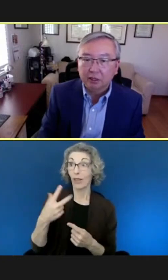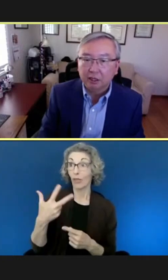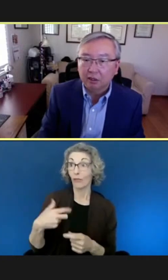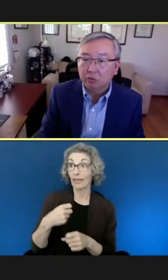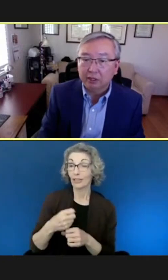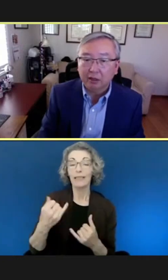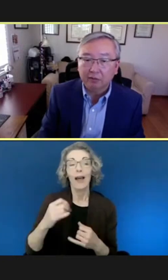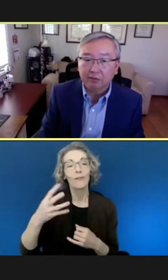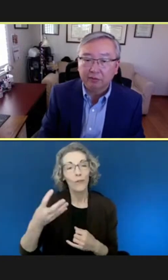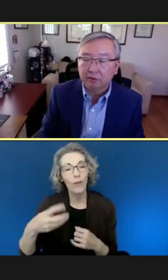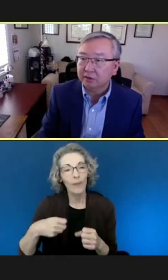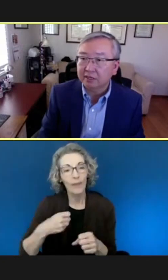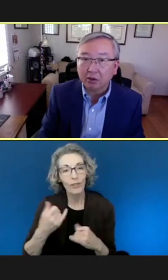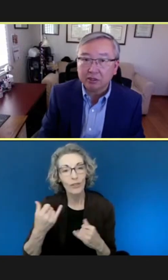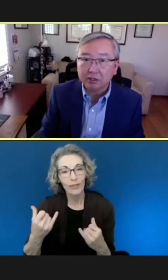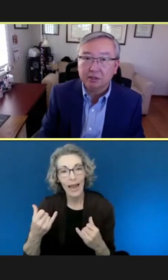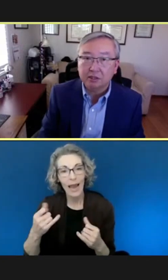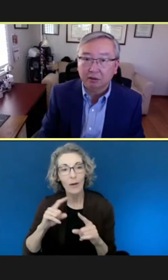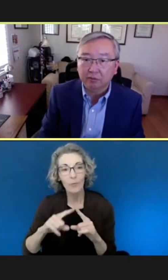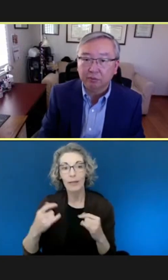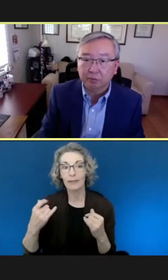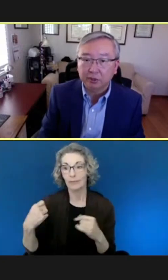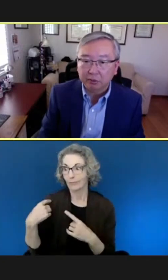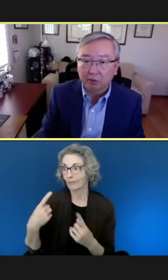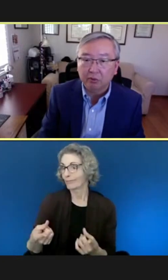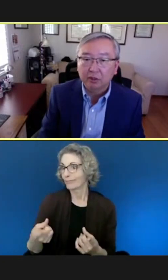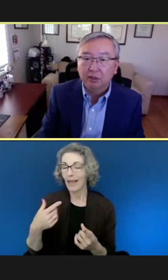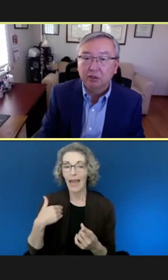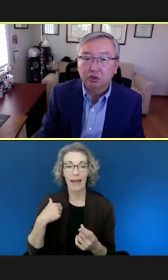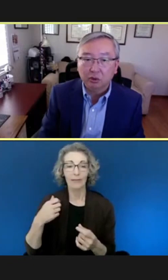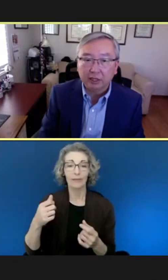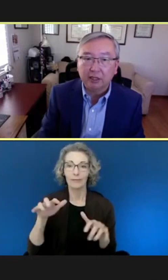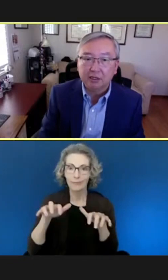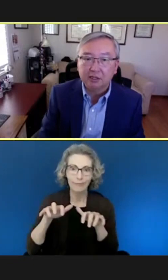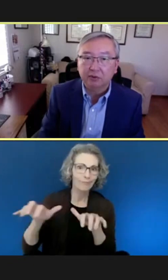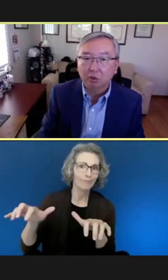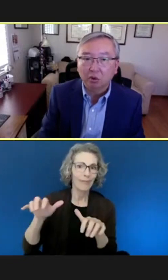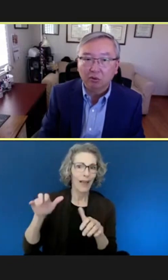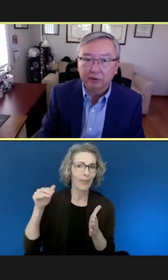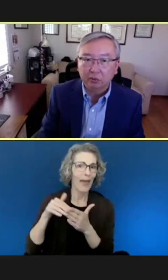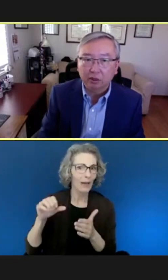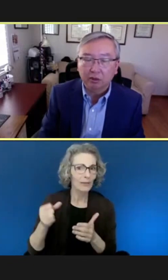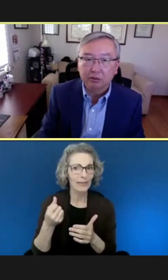we have thousands of people joining us from all over the world.